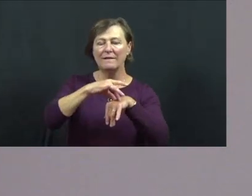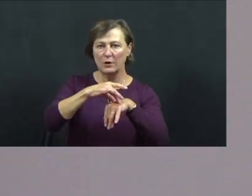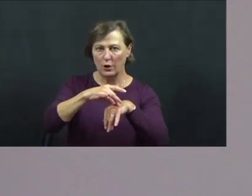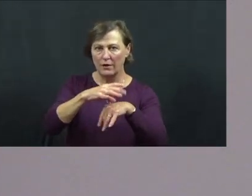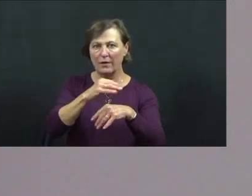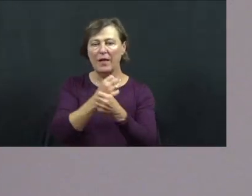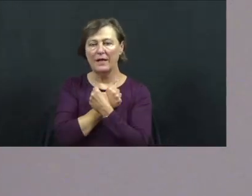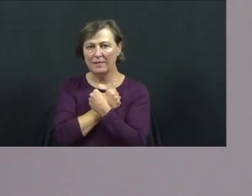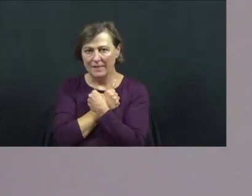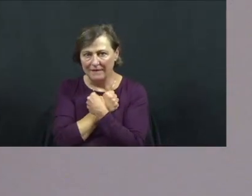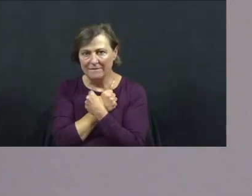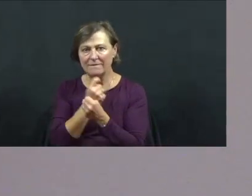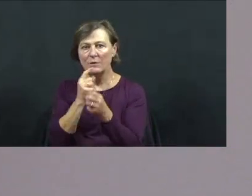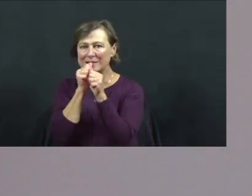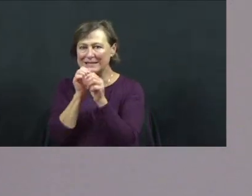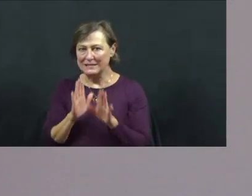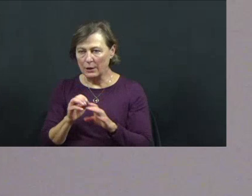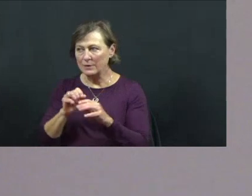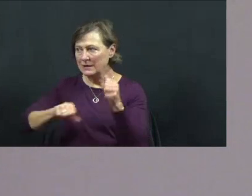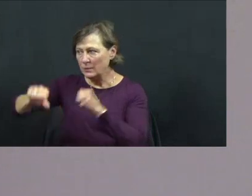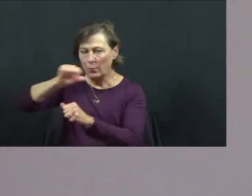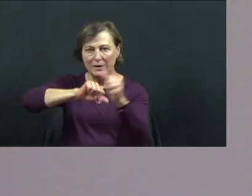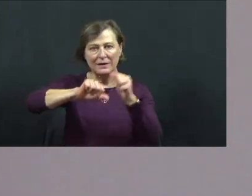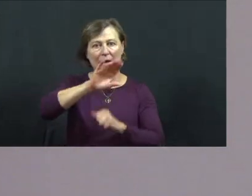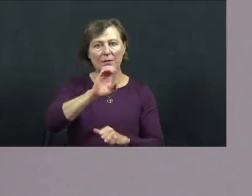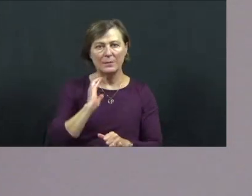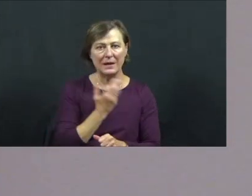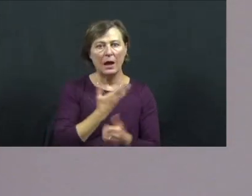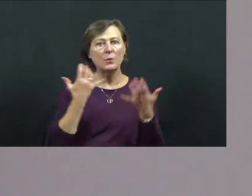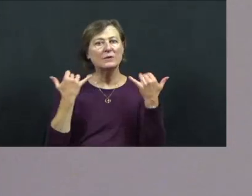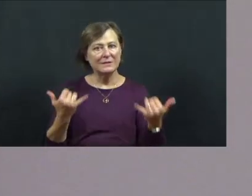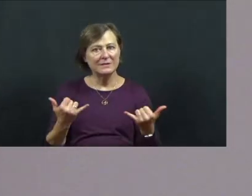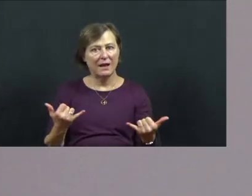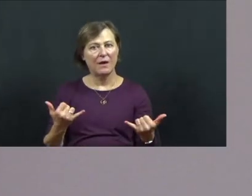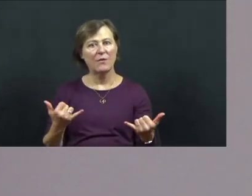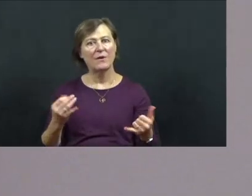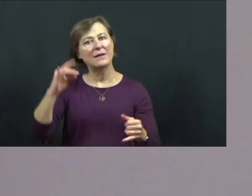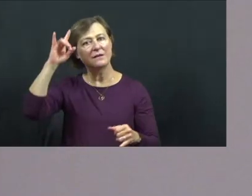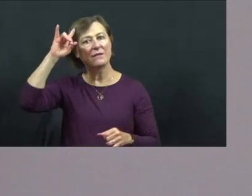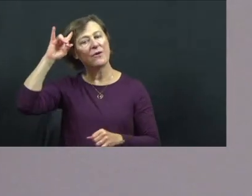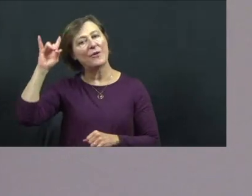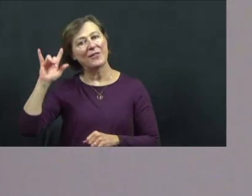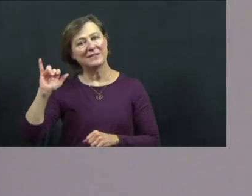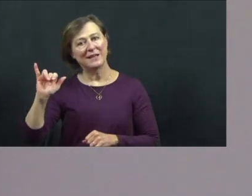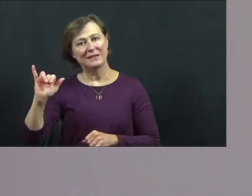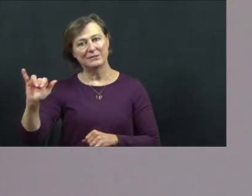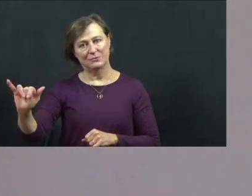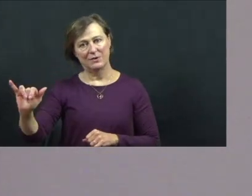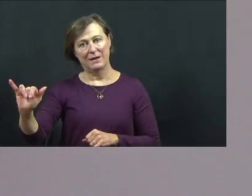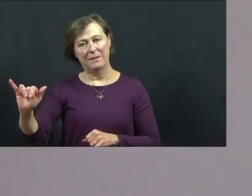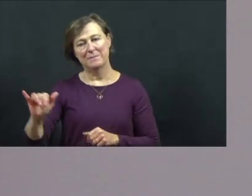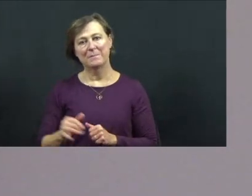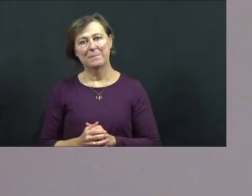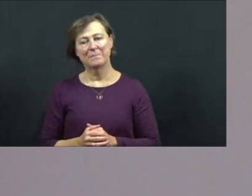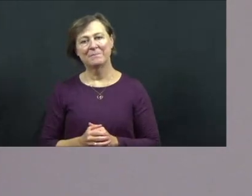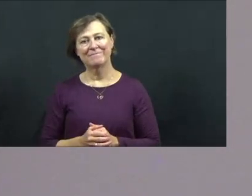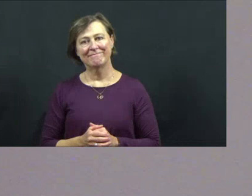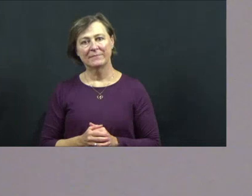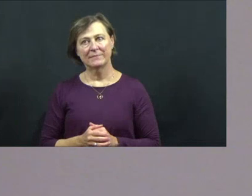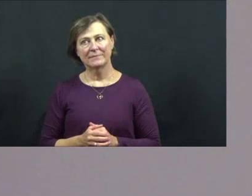and love for the sacred in one another, be ours now, and in all the days to come."